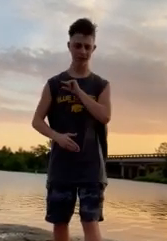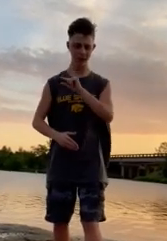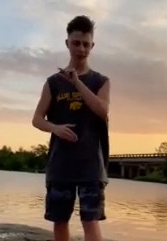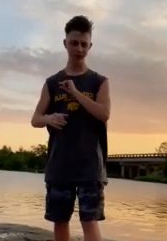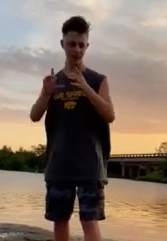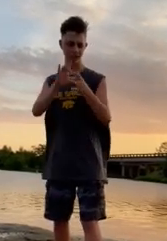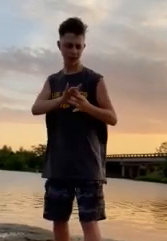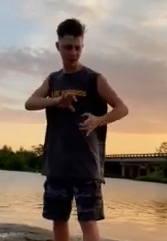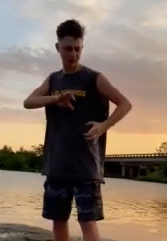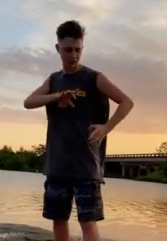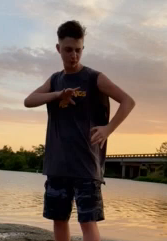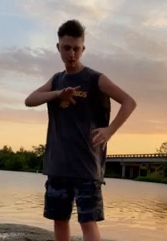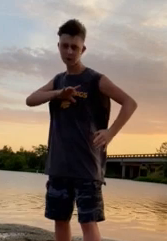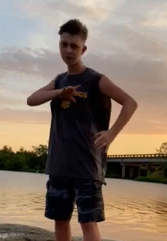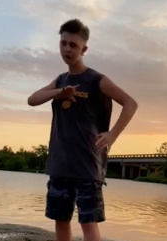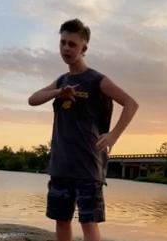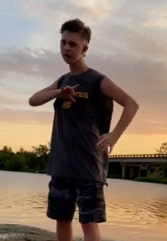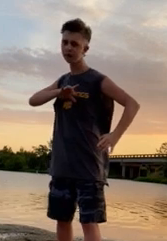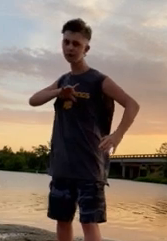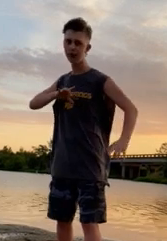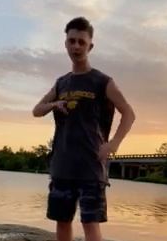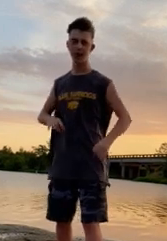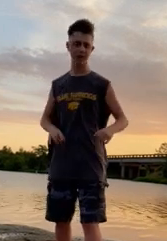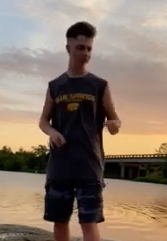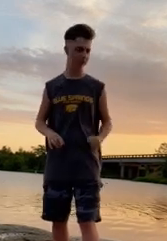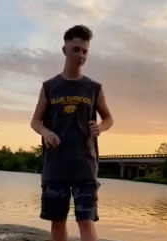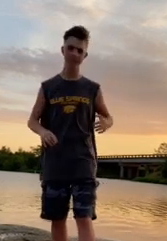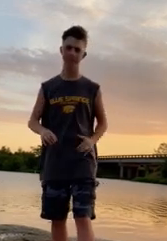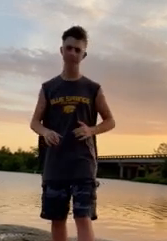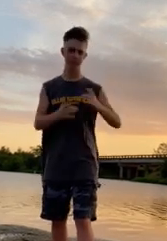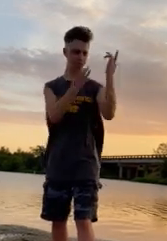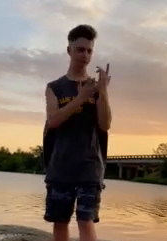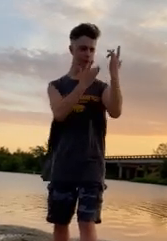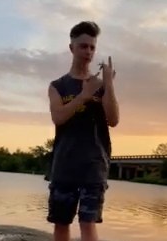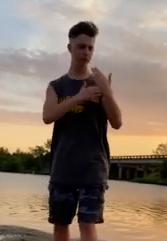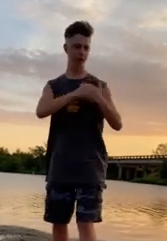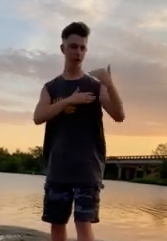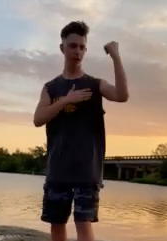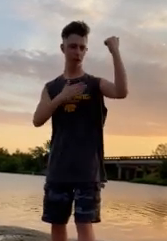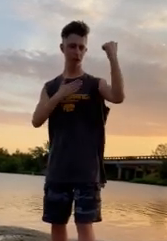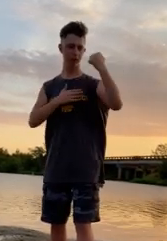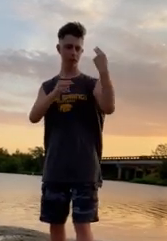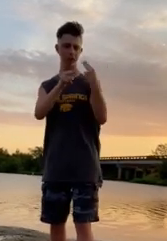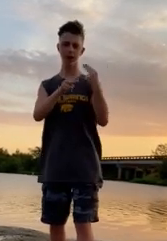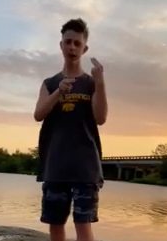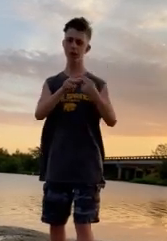Guilt has lost it's grip on me When mercy called my name